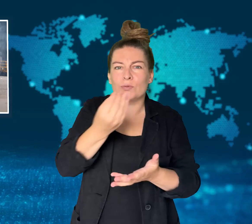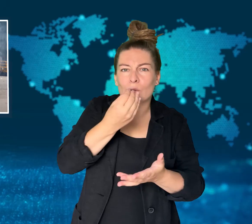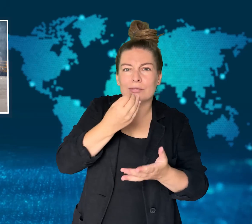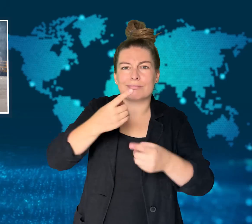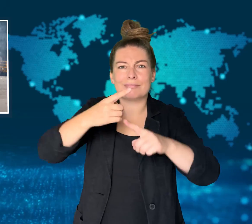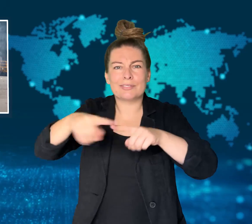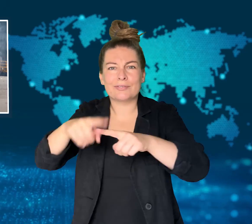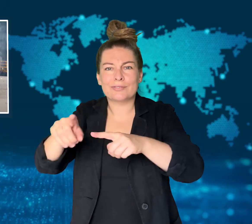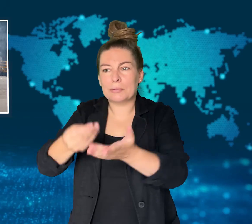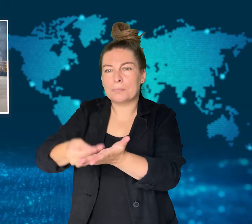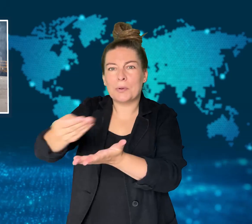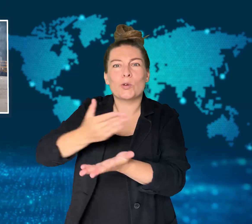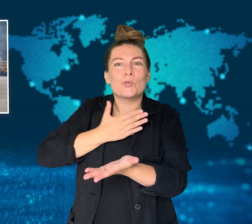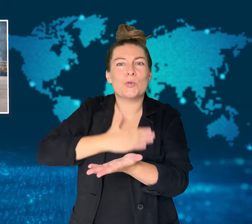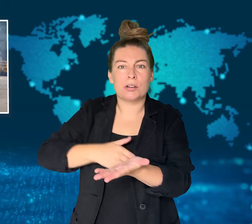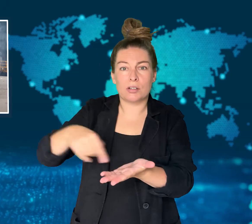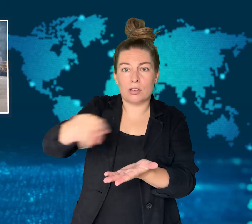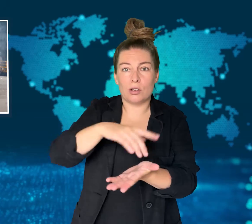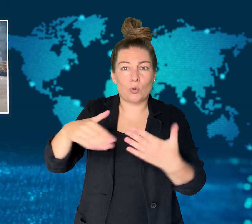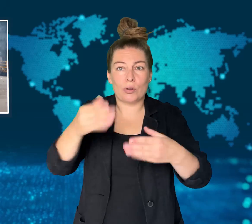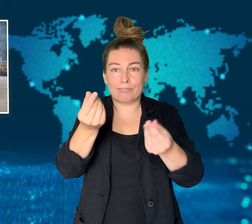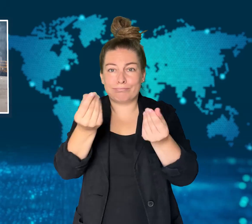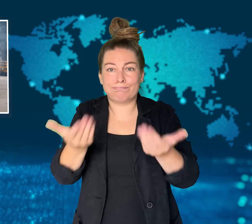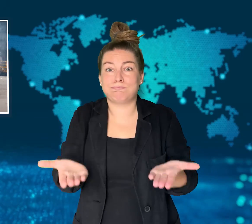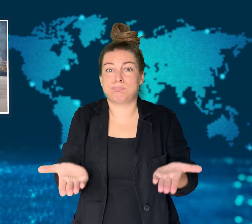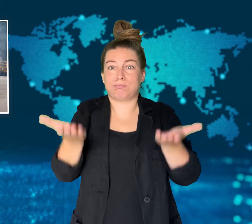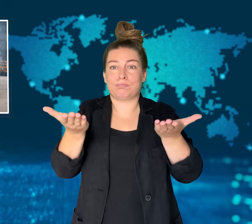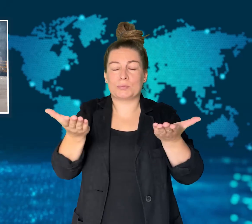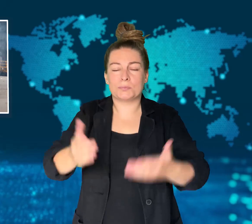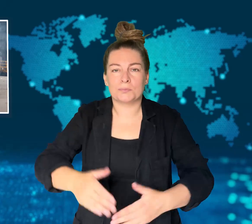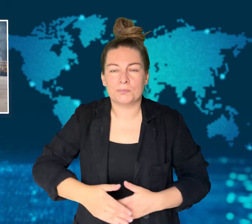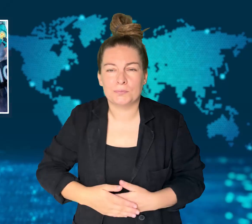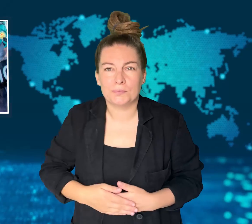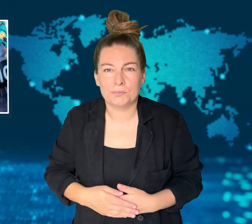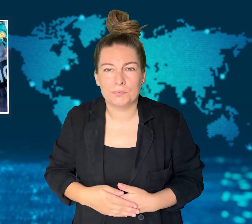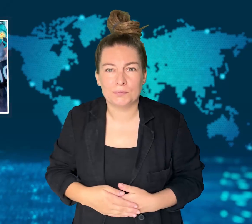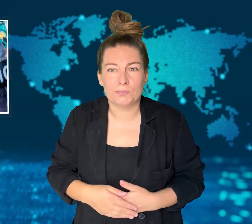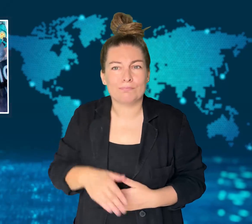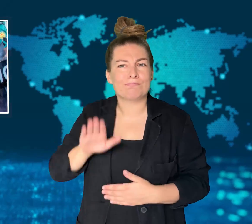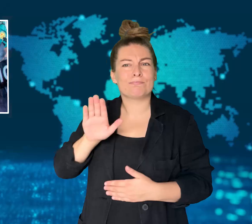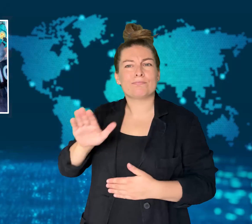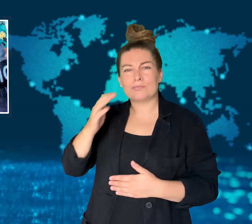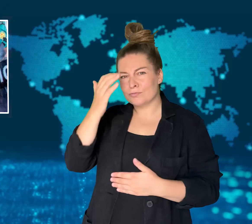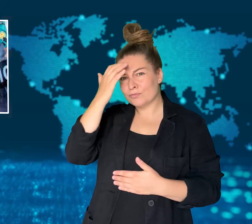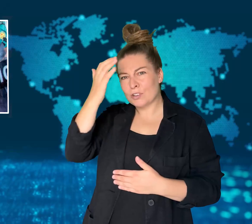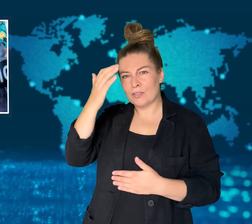In addition to the job shortage, prices for commodities are high.